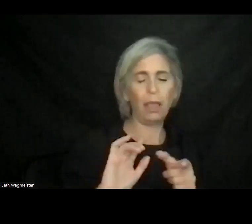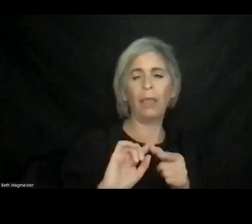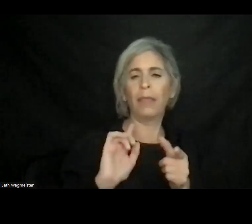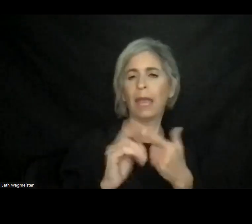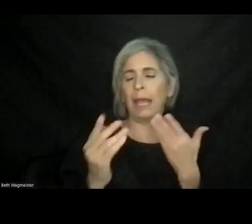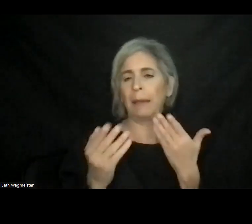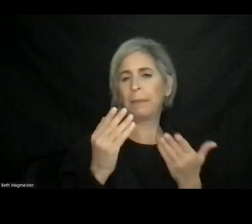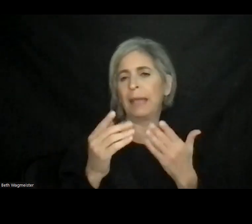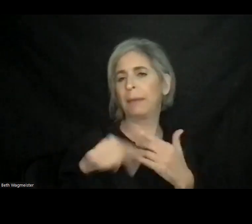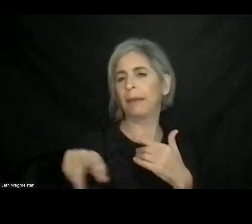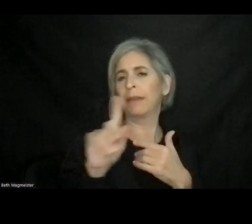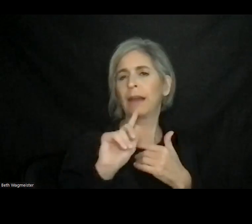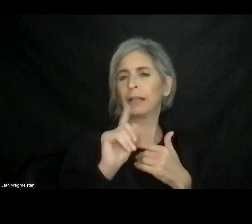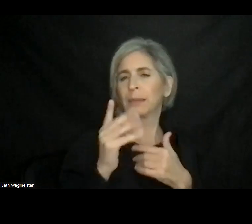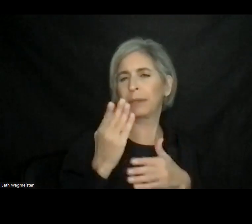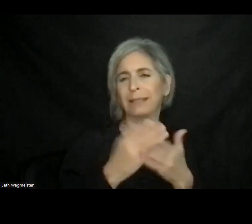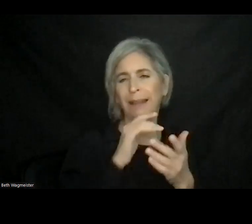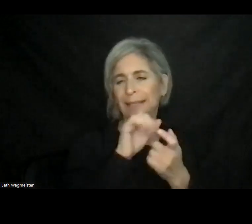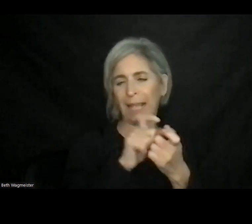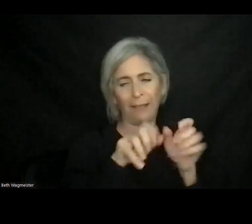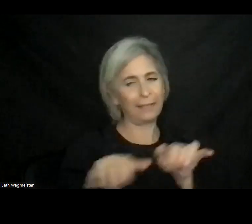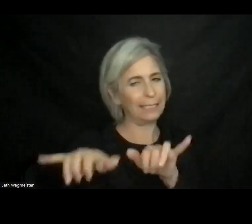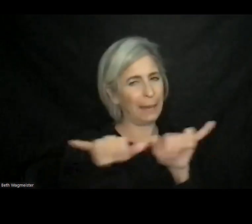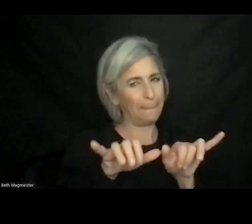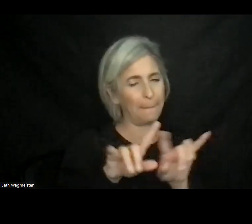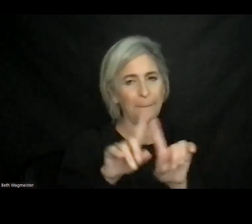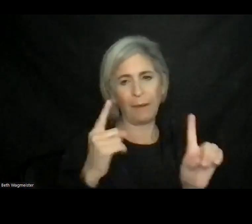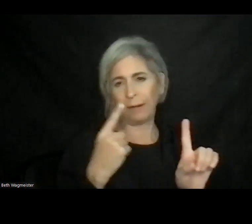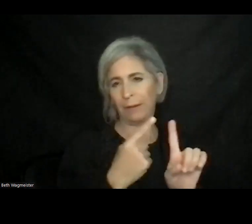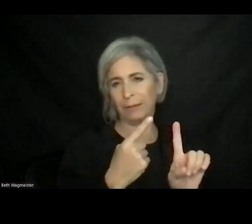things that are not exactly the same. But I think it is not a problem because